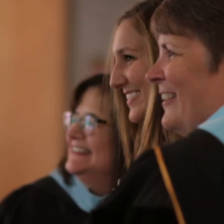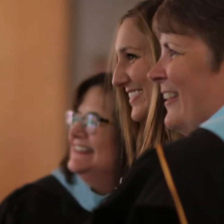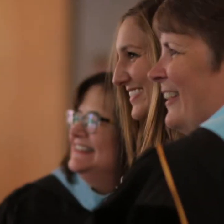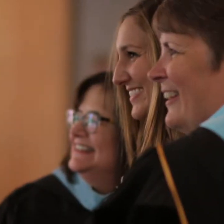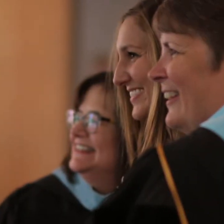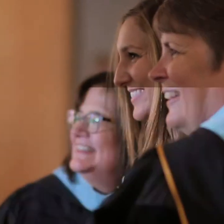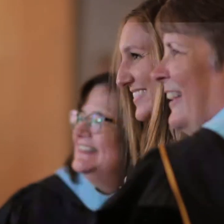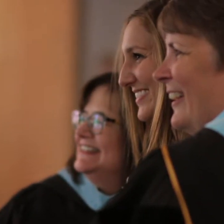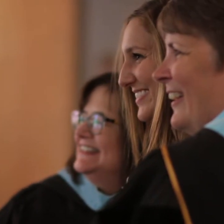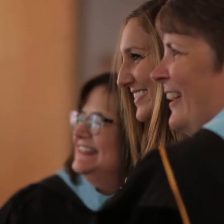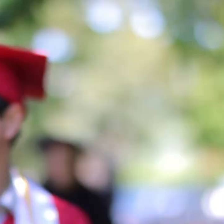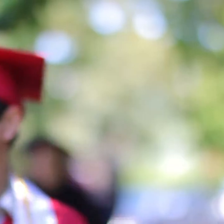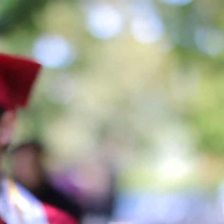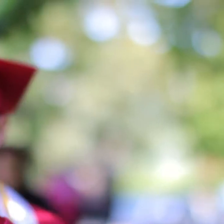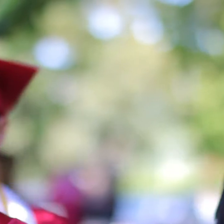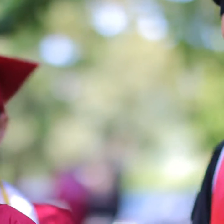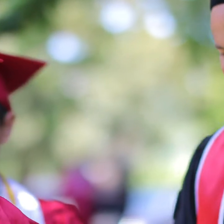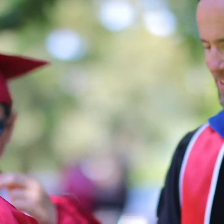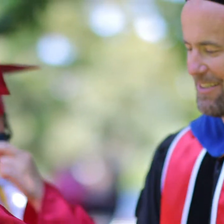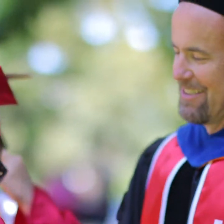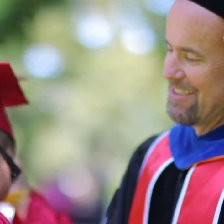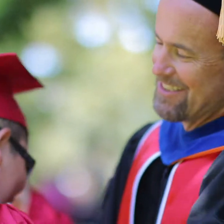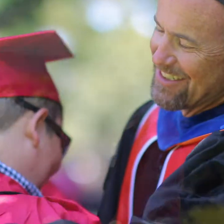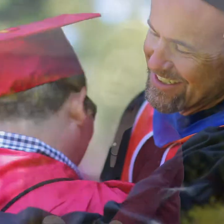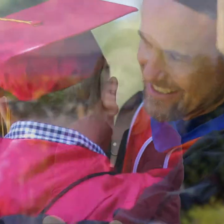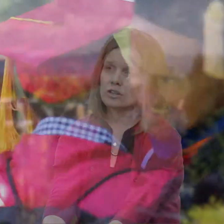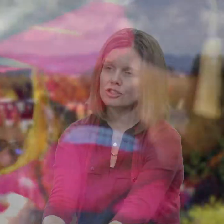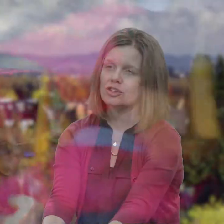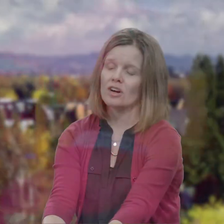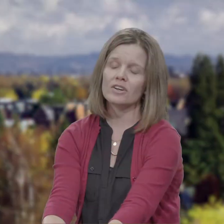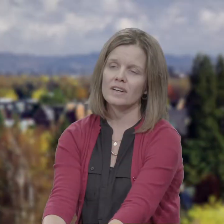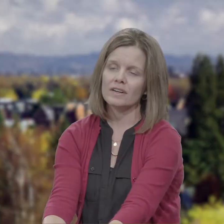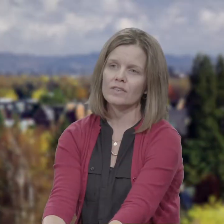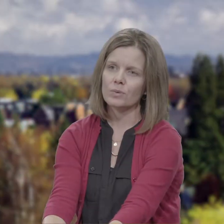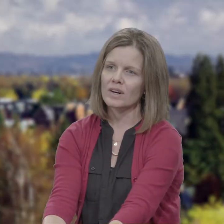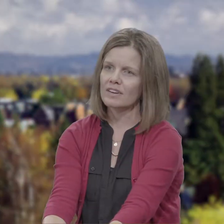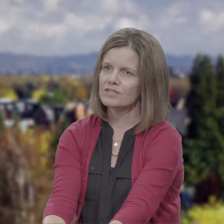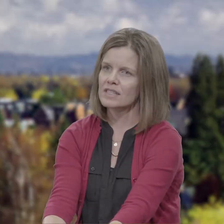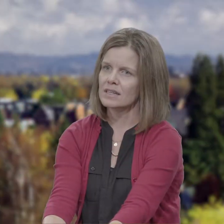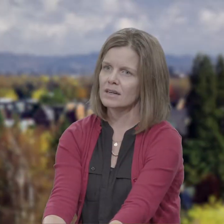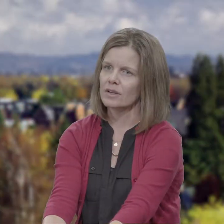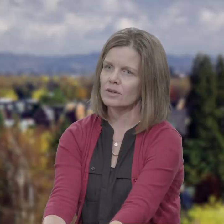and students are stronger here than what I've seen in other - other institutions.